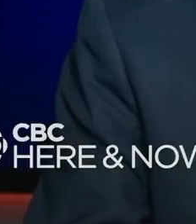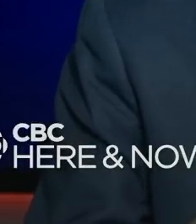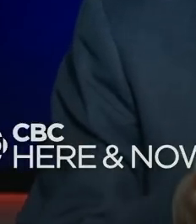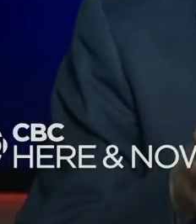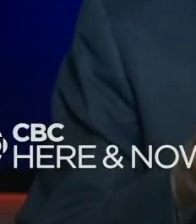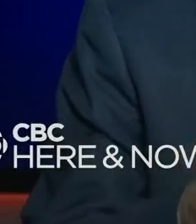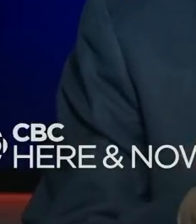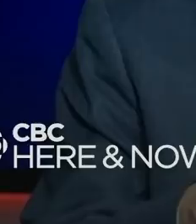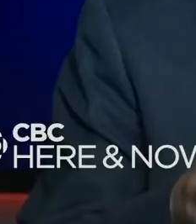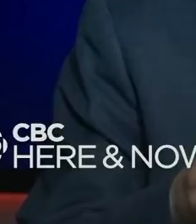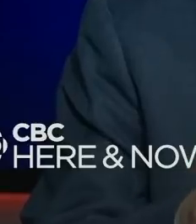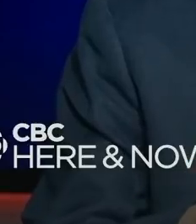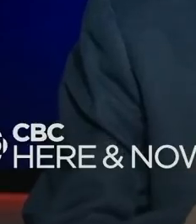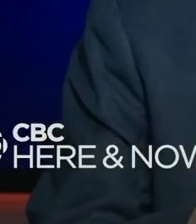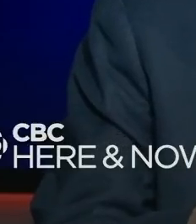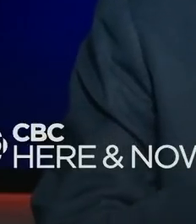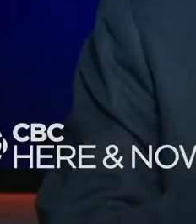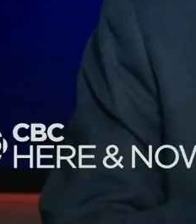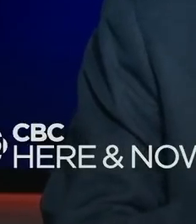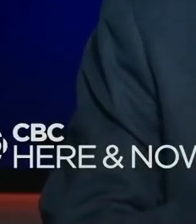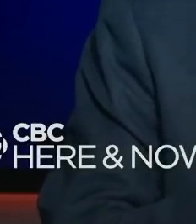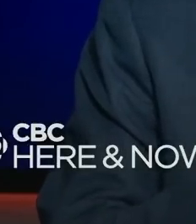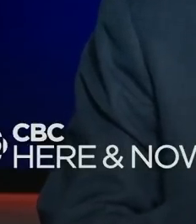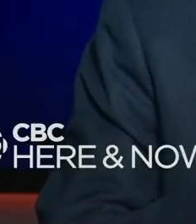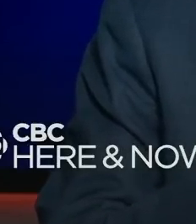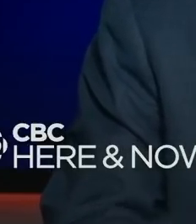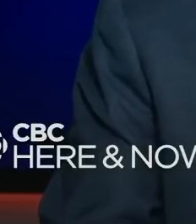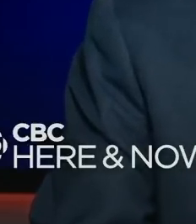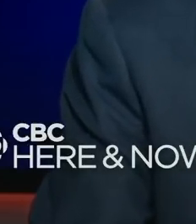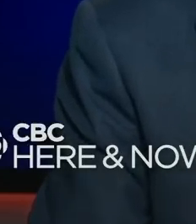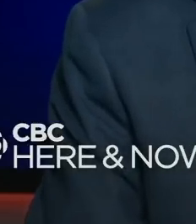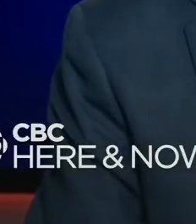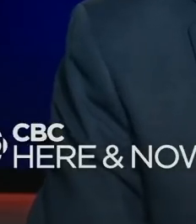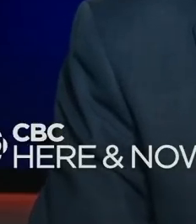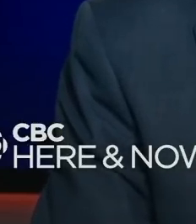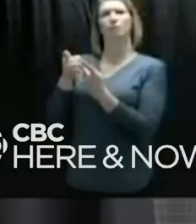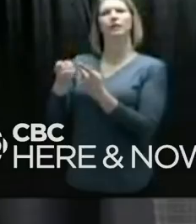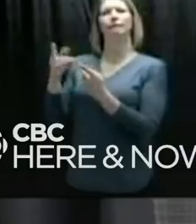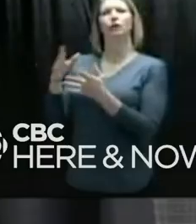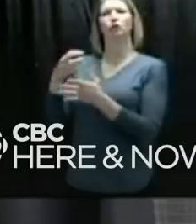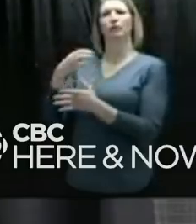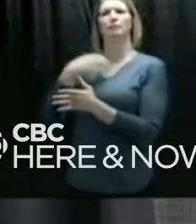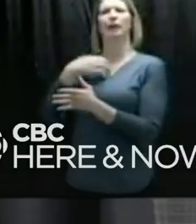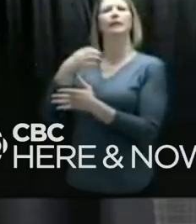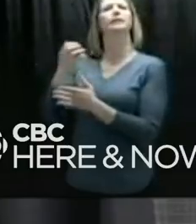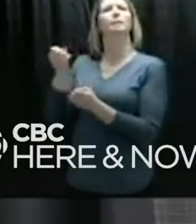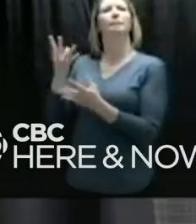HEALTH ADDRESSED THAT IN THE BRIEFING AND HERE IS WHY HE SAYS